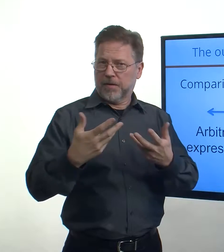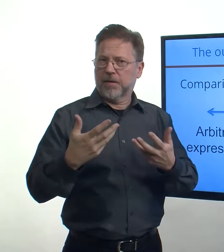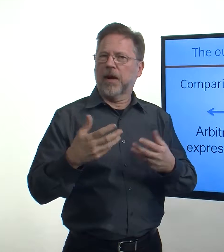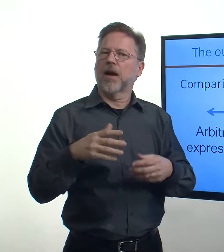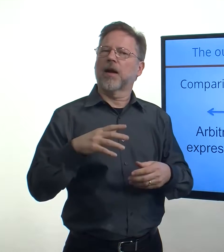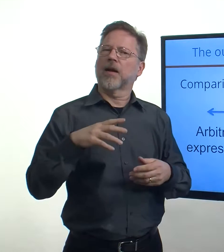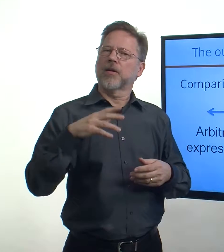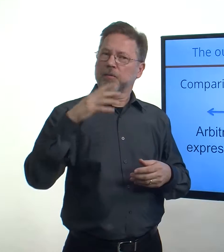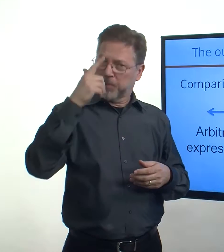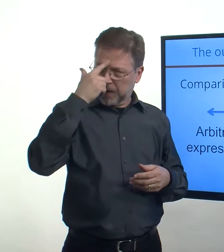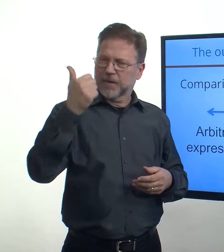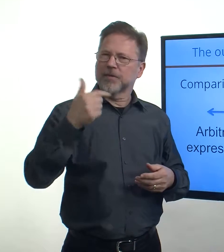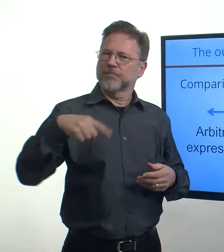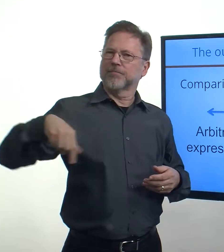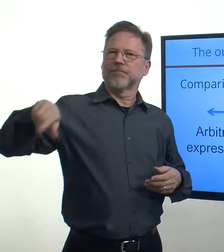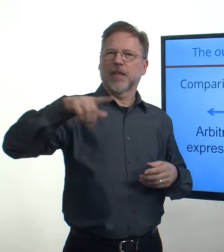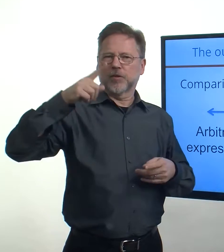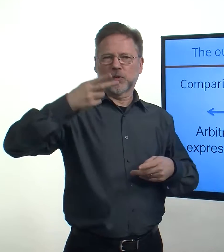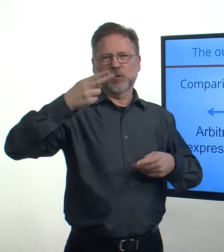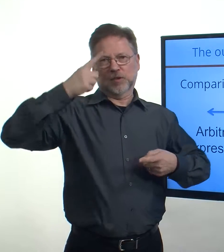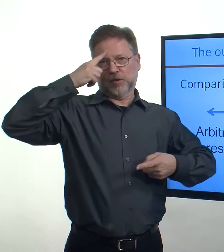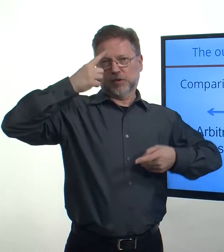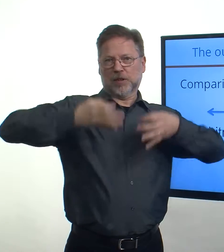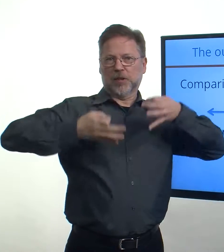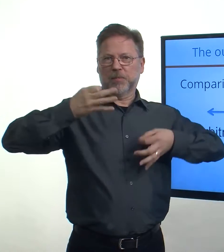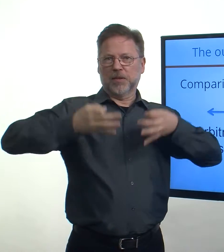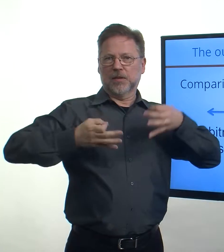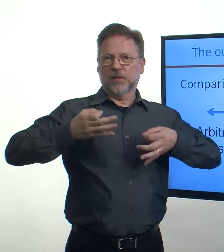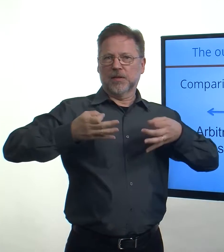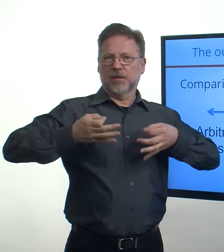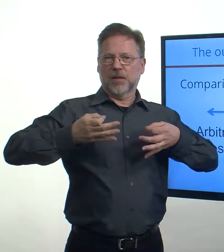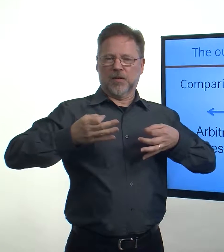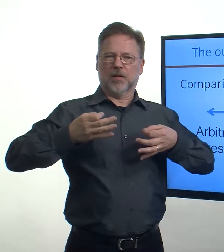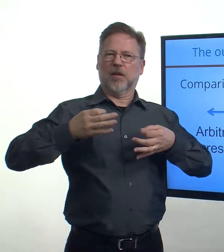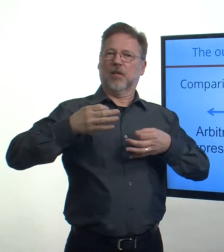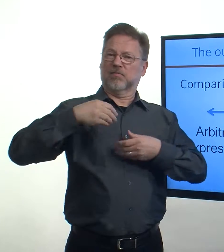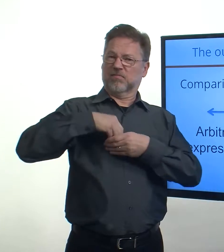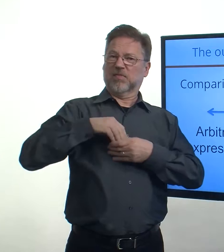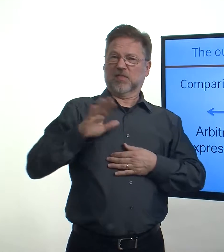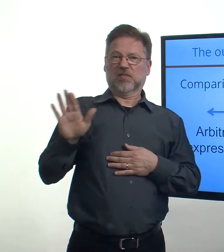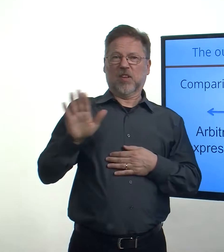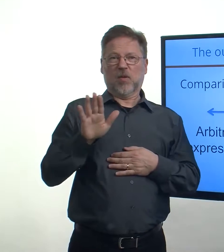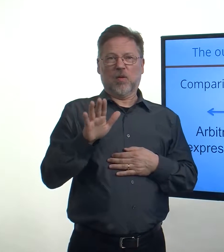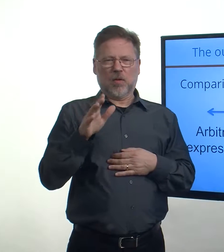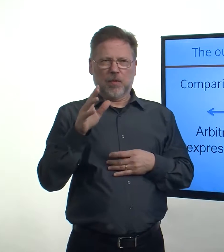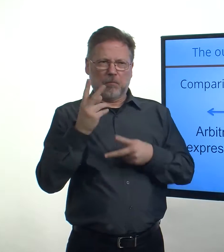This presents another challenge because non-signing researchers use judgment based on introspection.